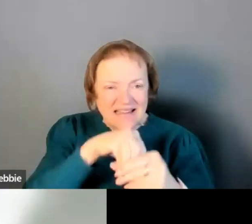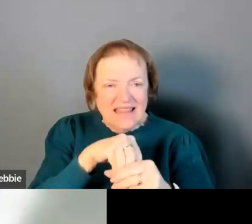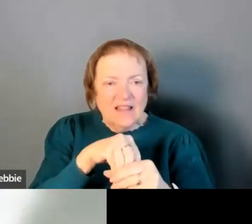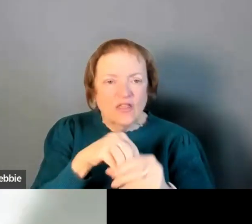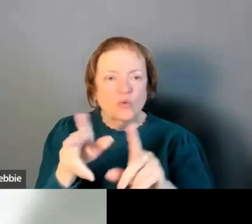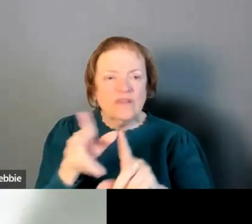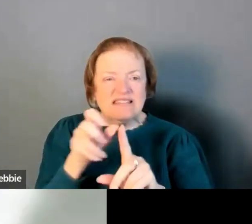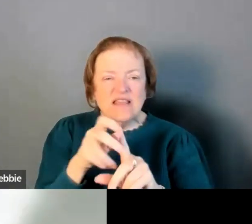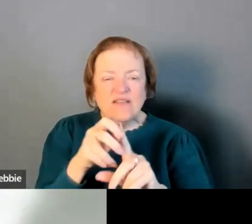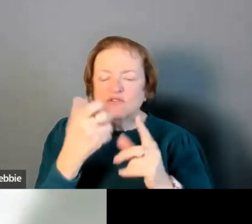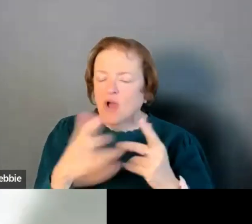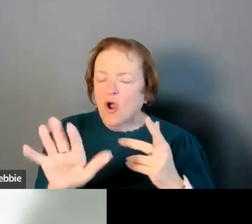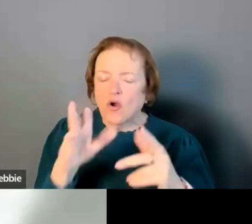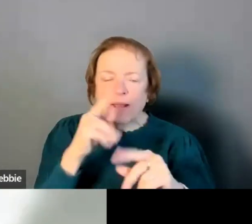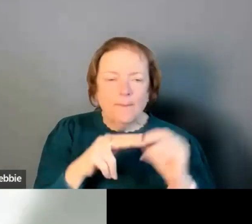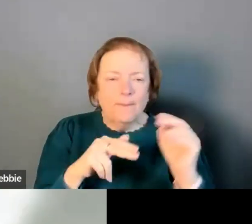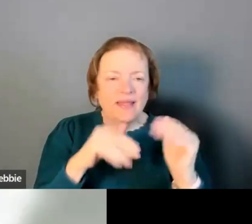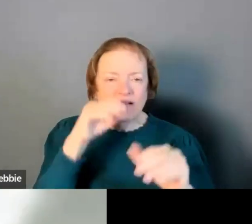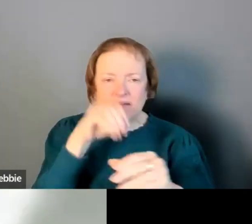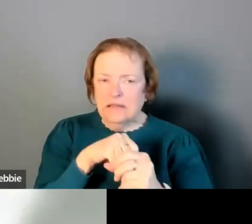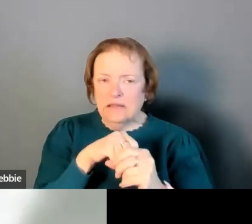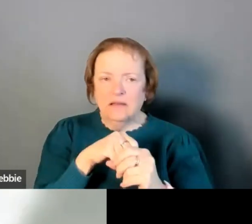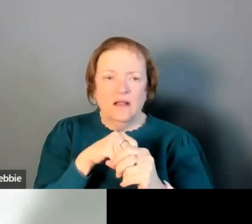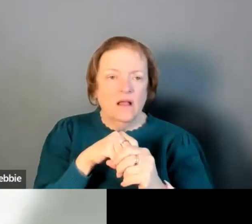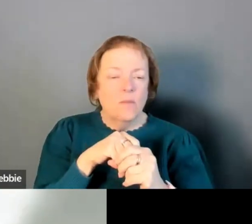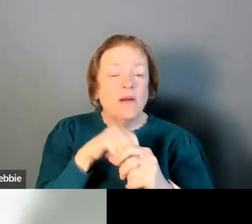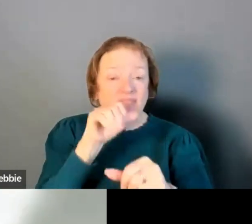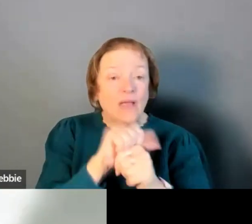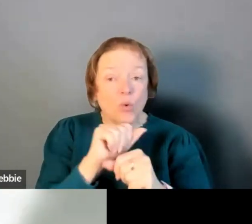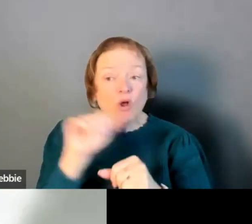unlimited receivers. They work exactly the same. It's still a teacher mic,